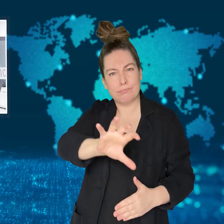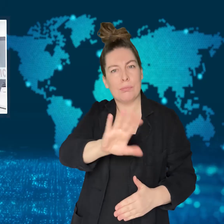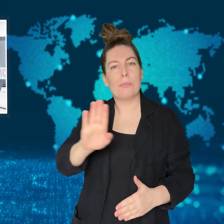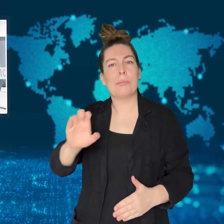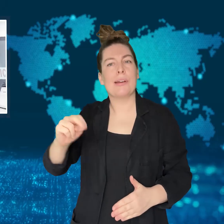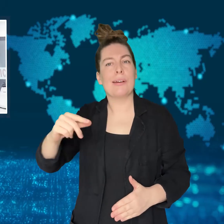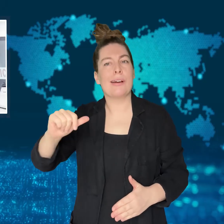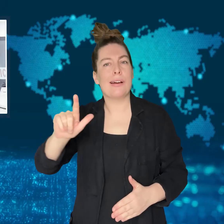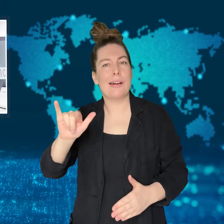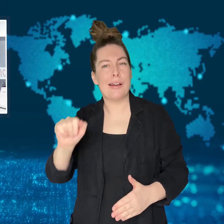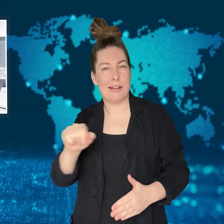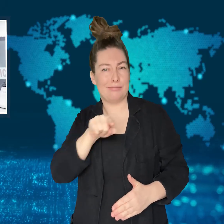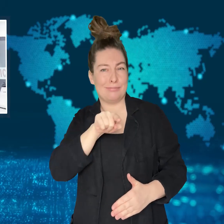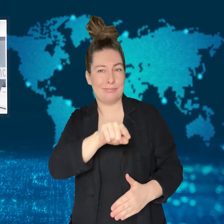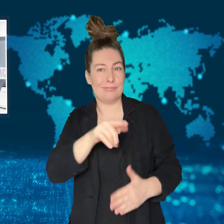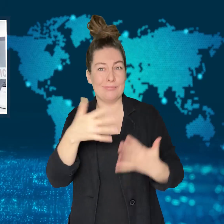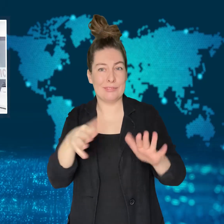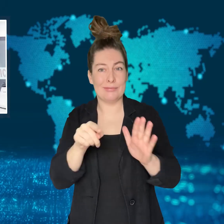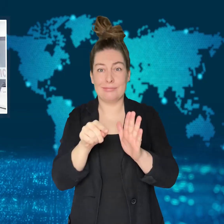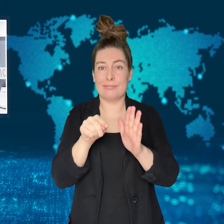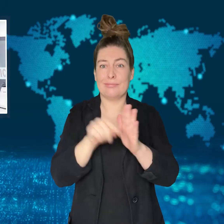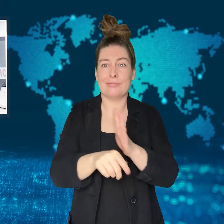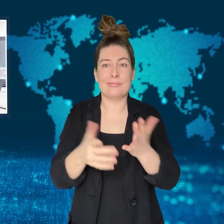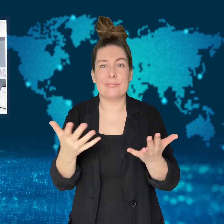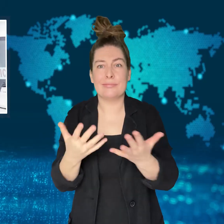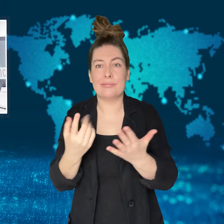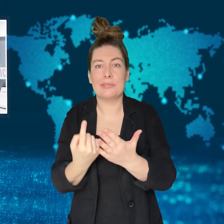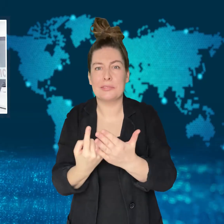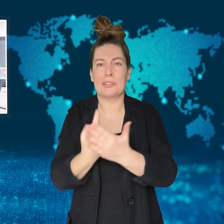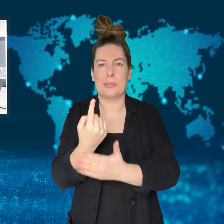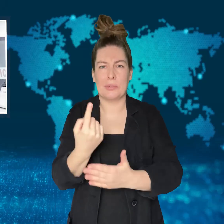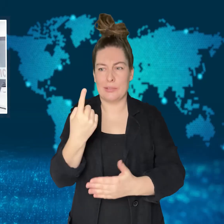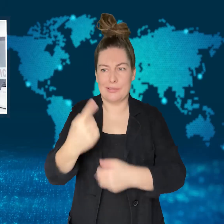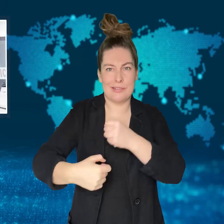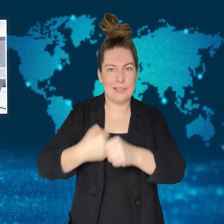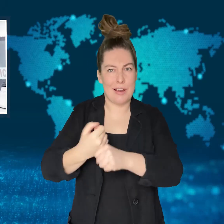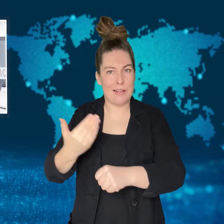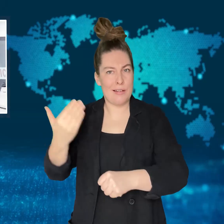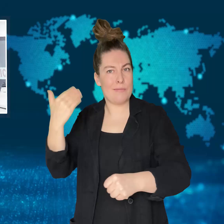Her murder occurred last August at a hospital